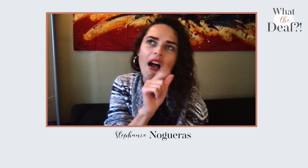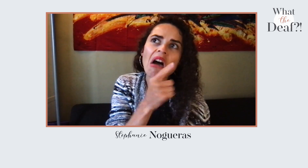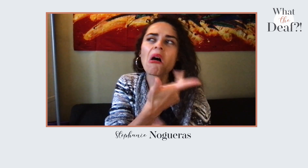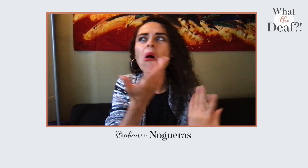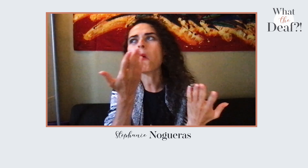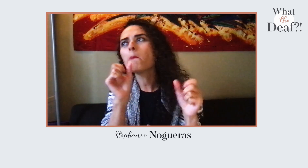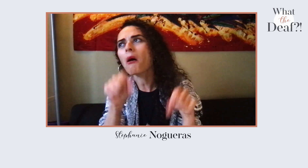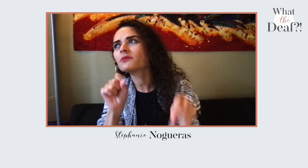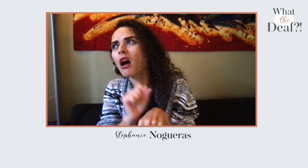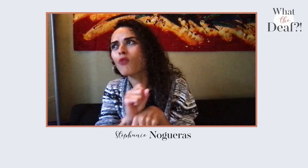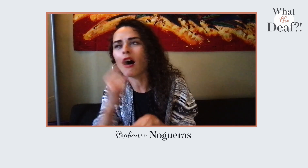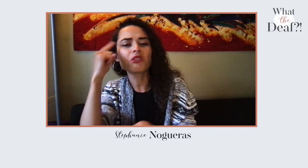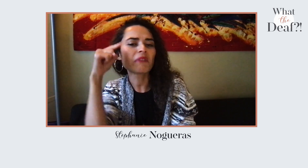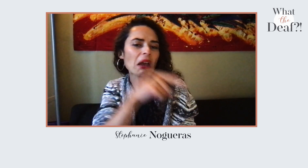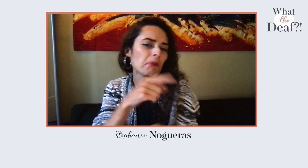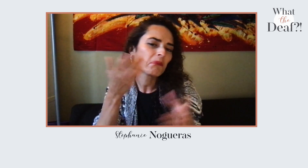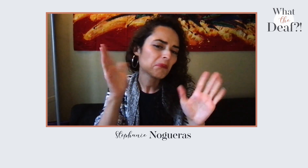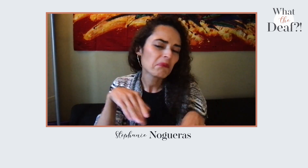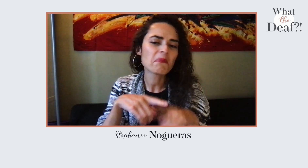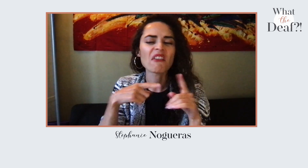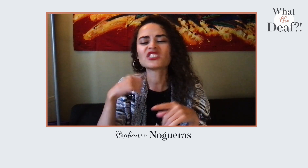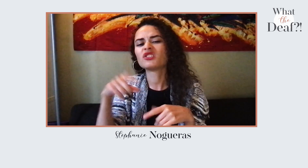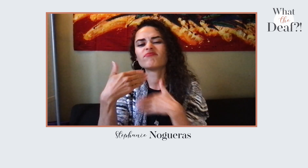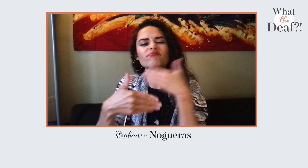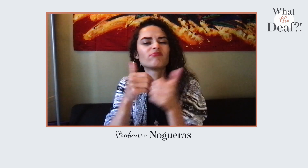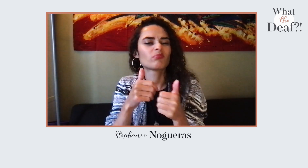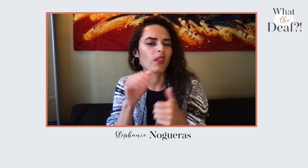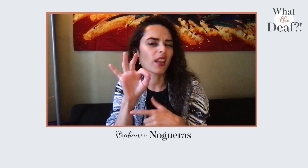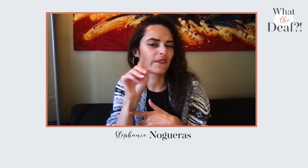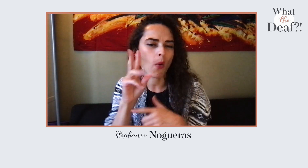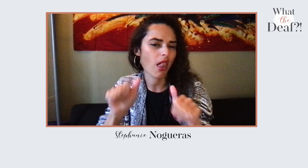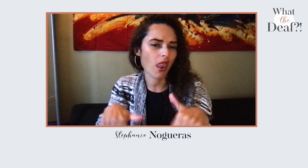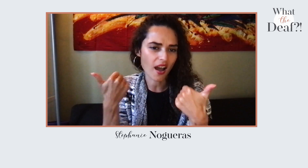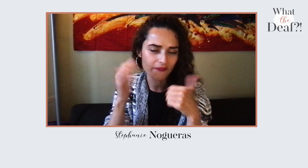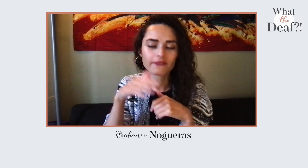would be moving to Los Angeles so that he could find work, but I just kept going with the flow of things,